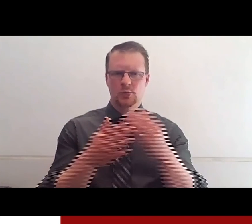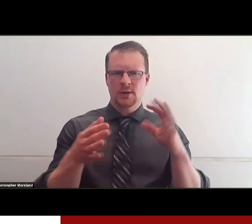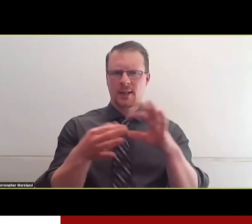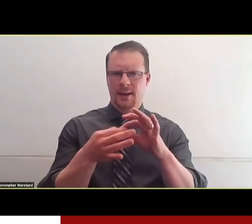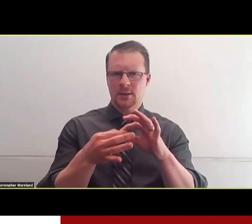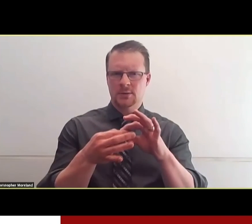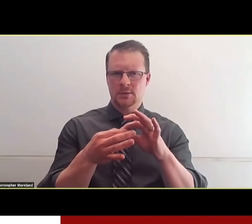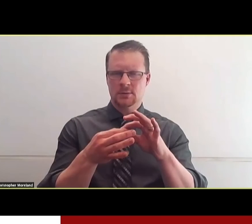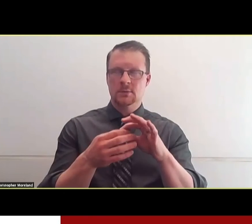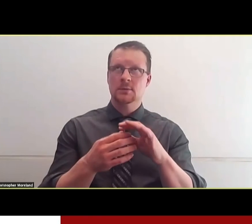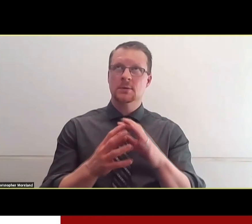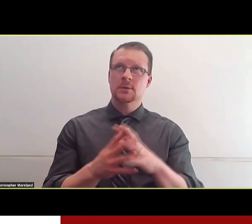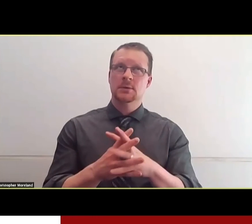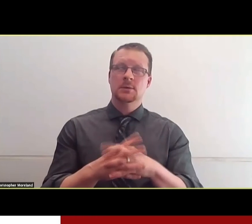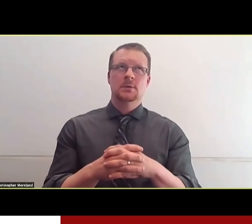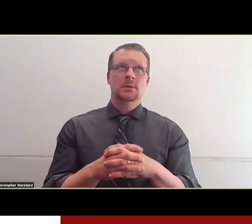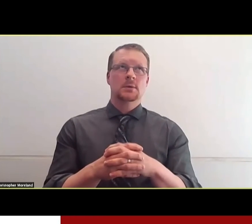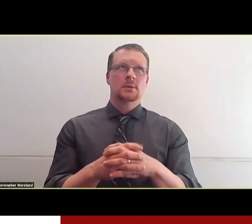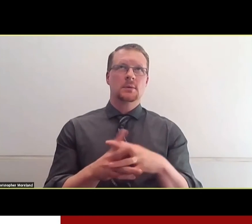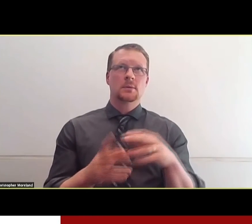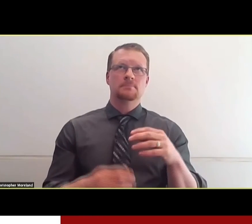I see them as very closely related.